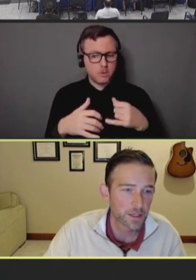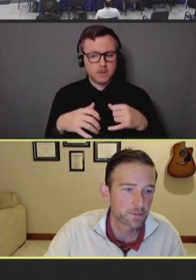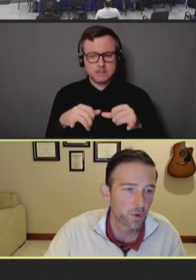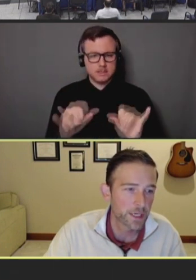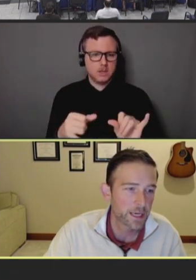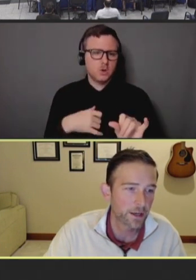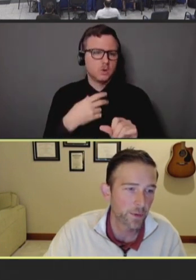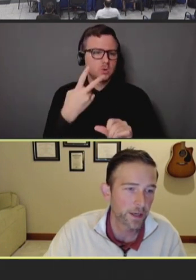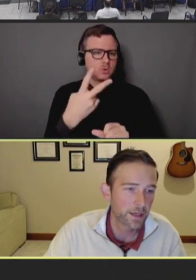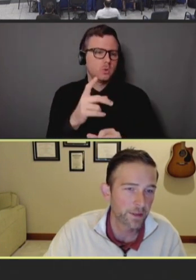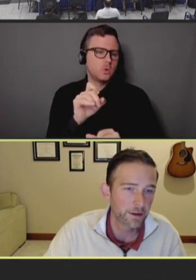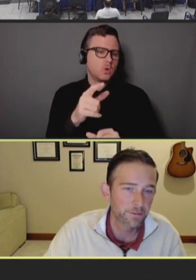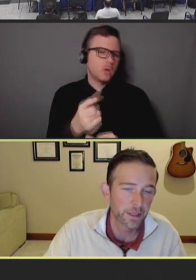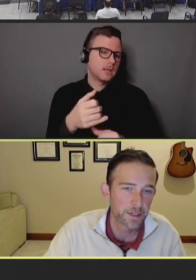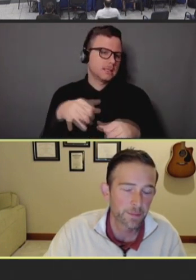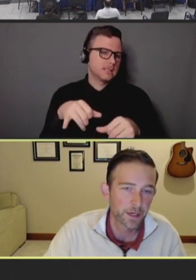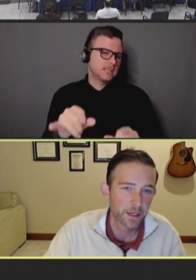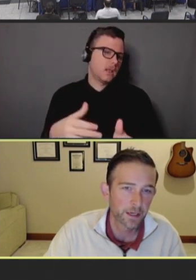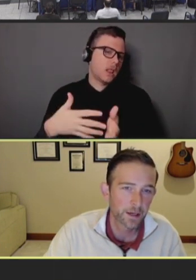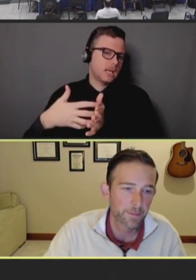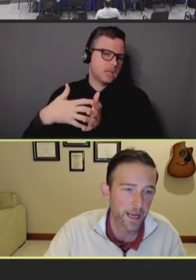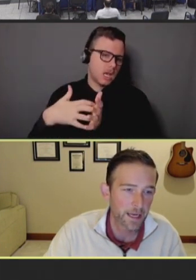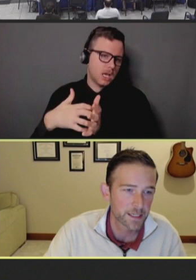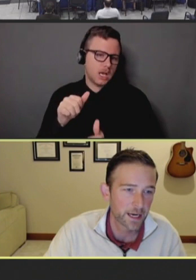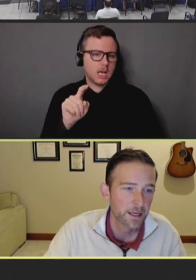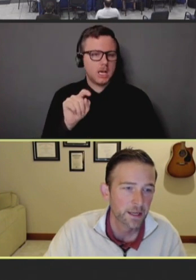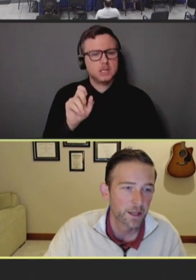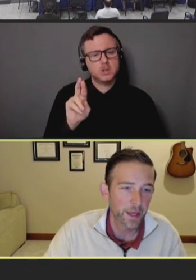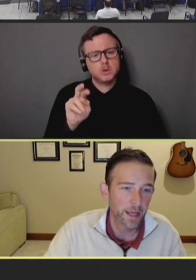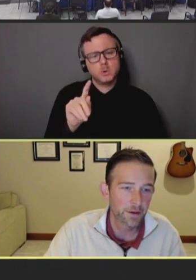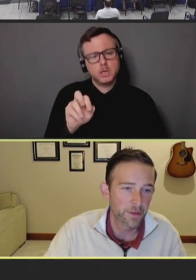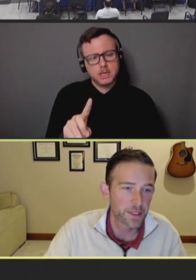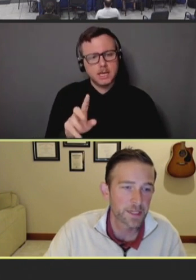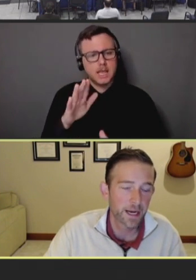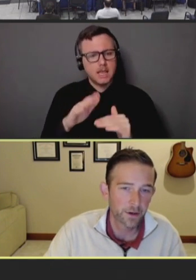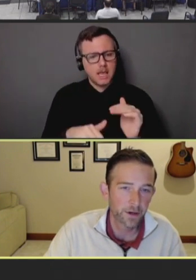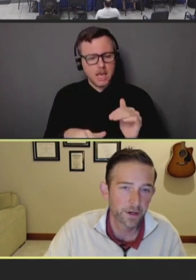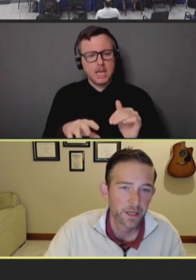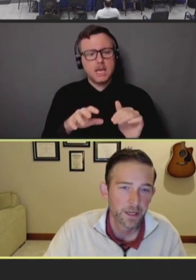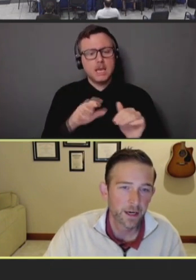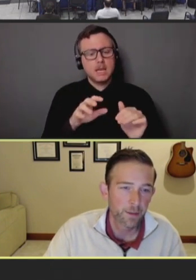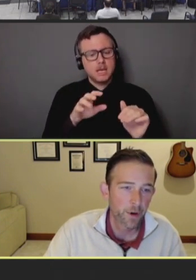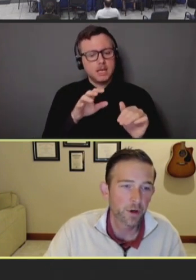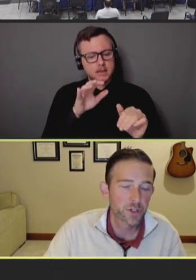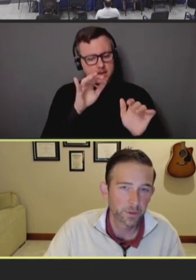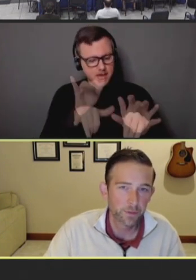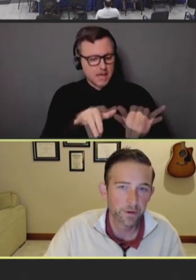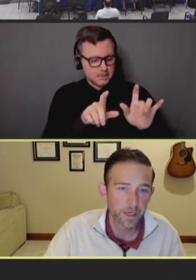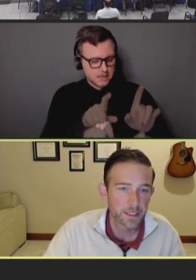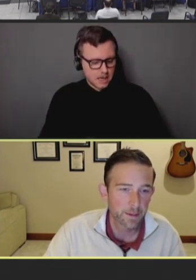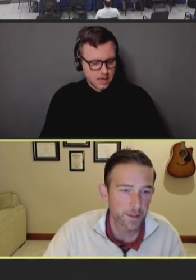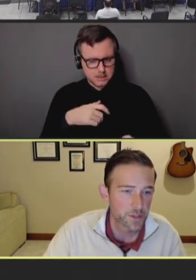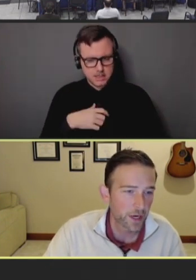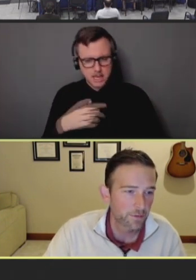more attenuated in that phenotypic assay than the standard partially reverted Sabin strain